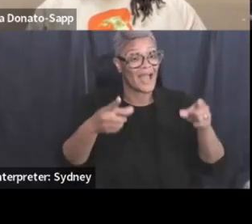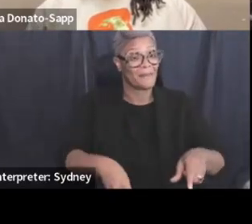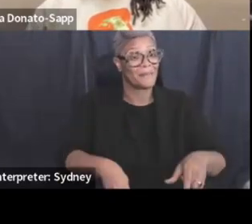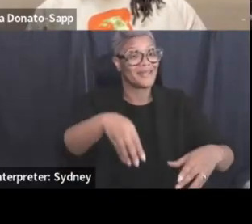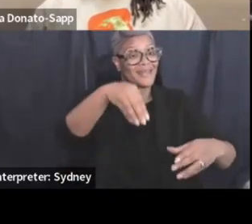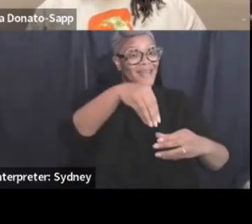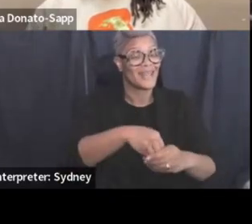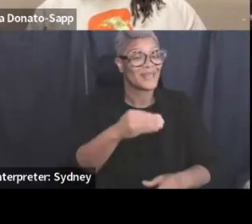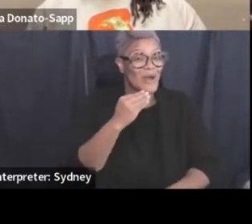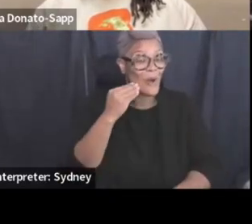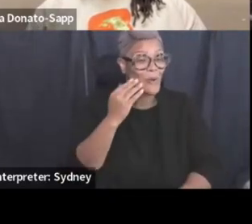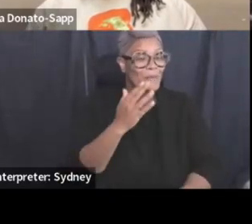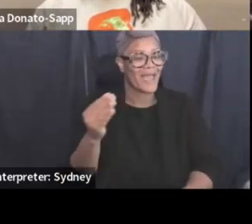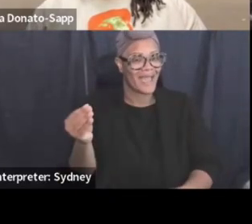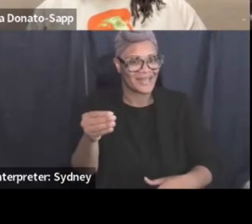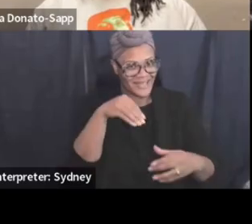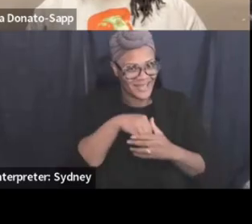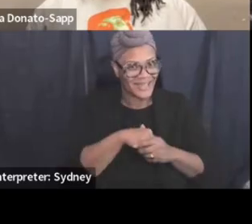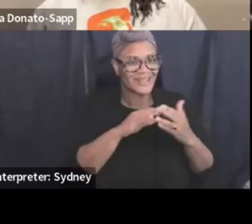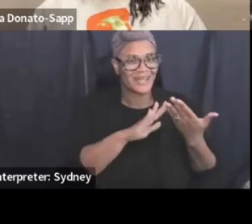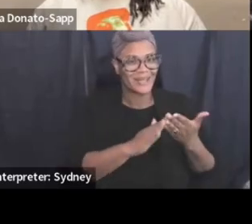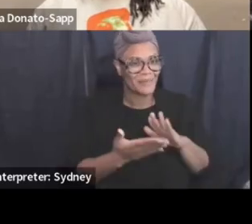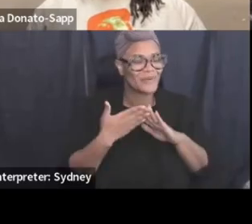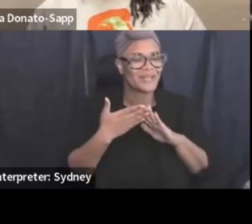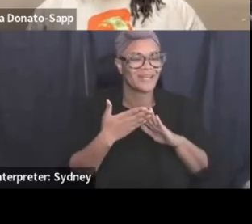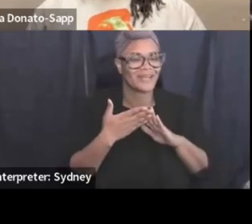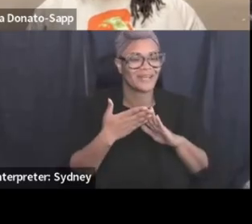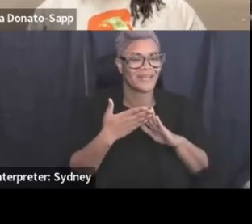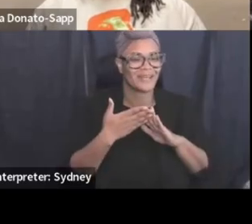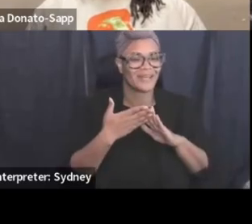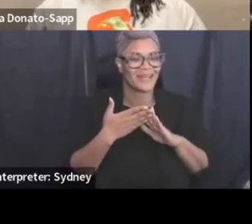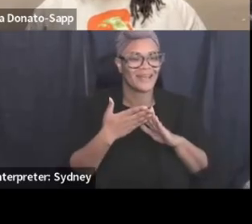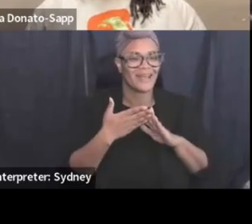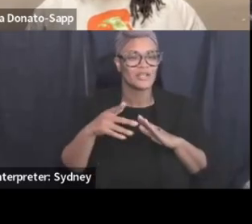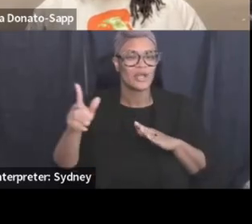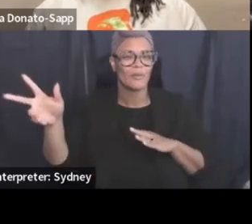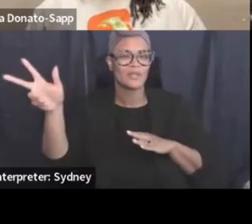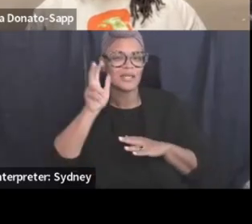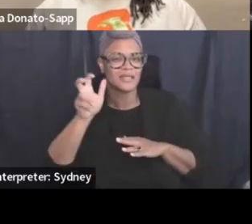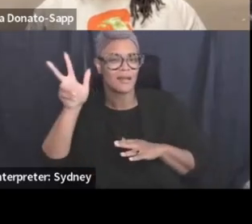that example I'm like those are the things that I've seen in excellent black homeschool programs